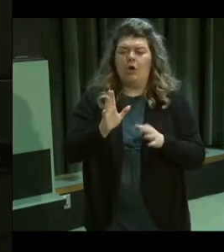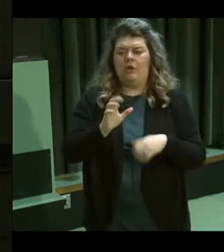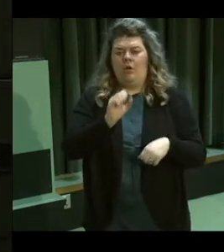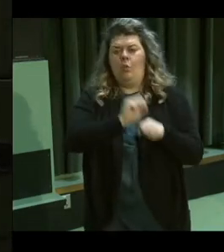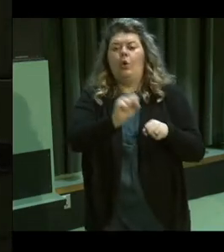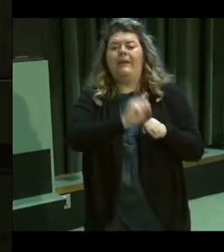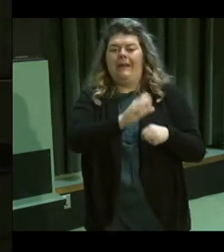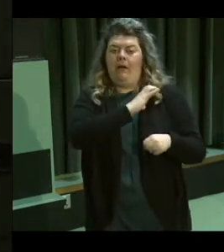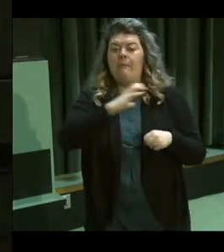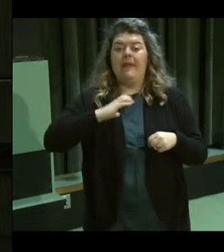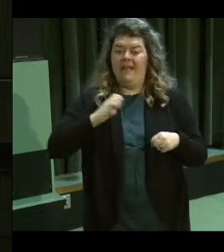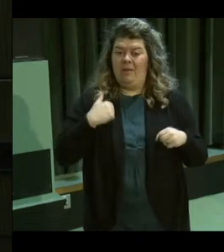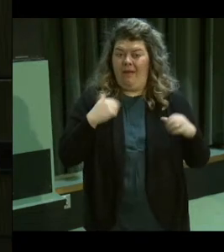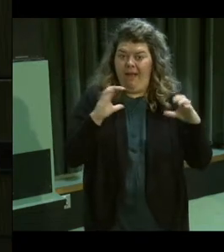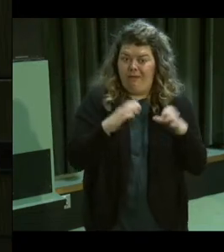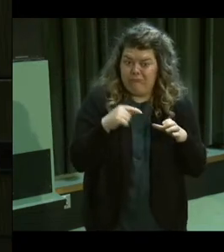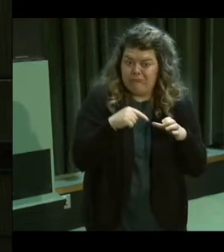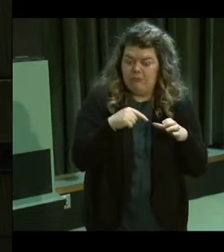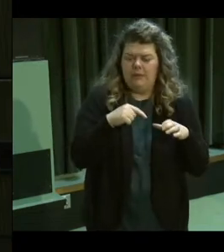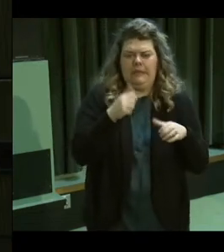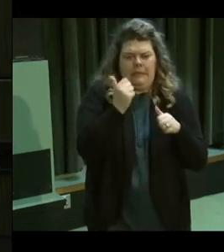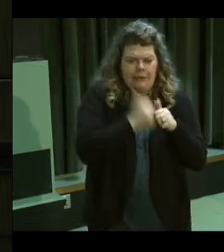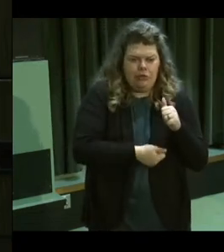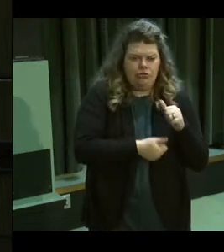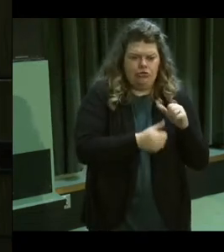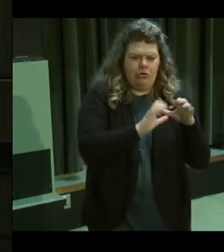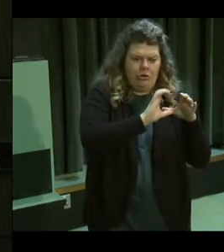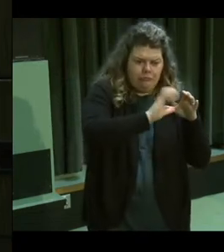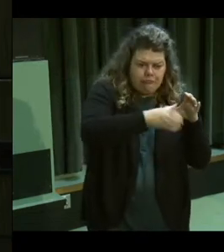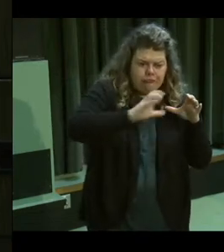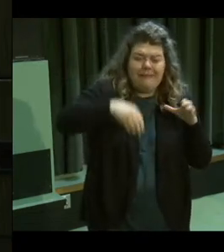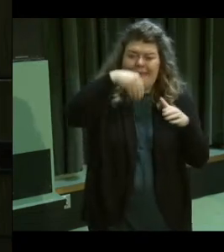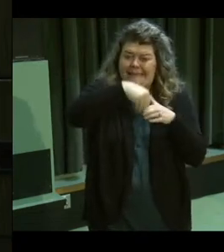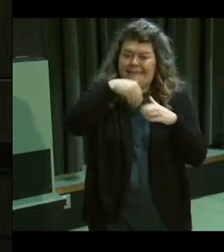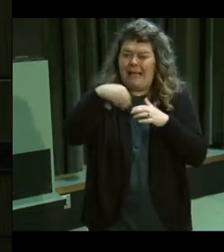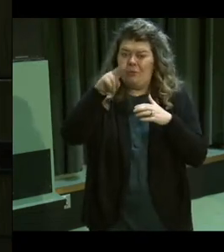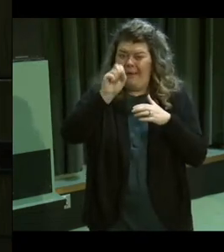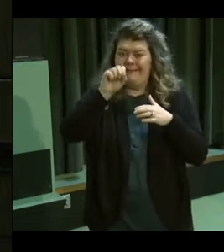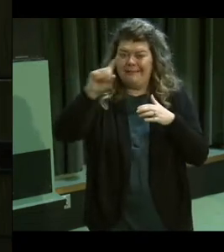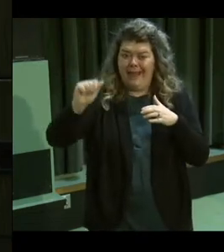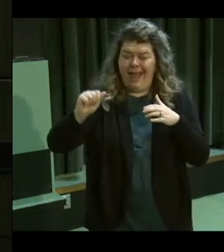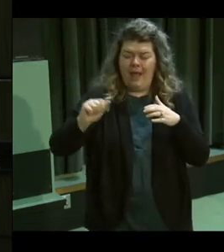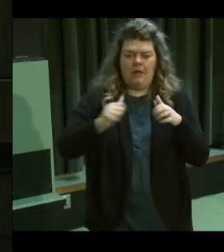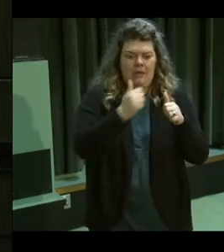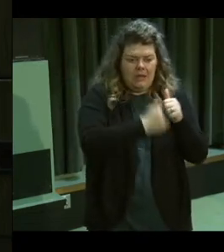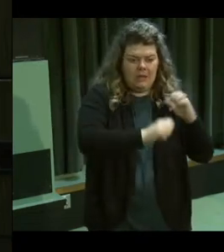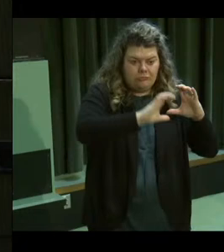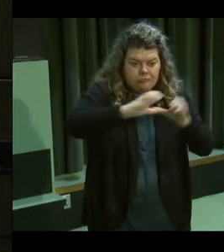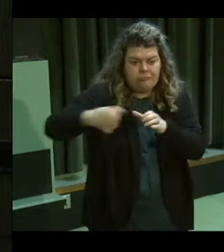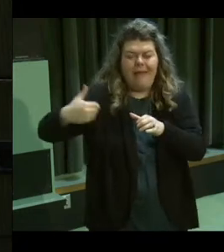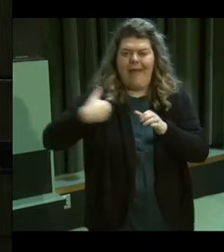where each of the different